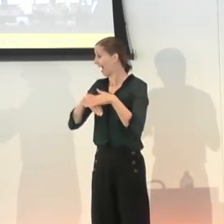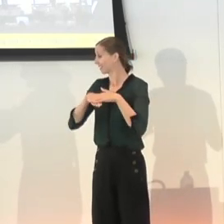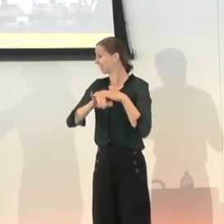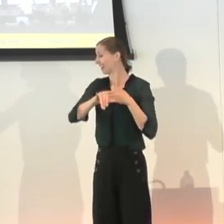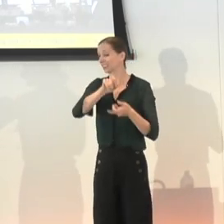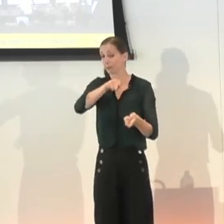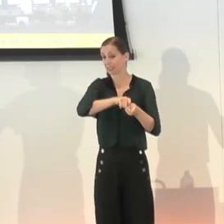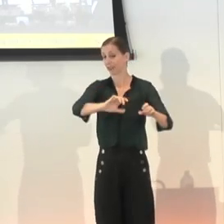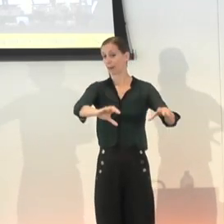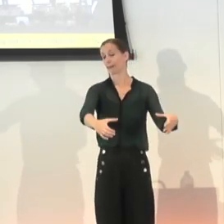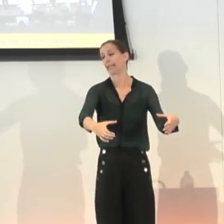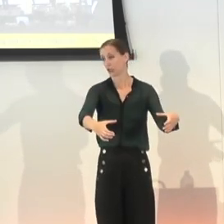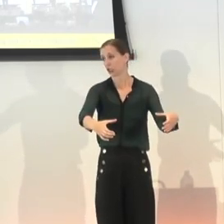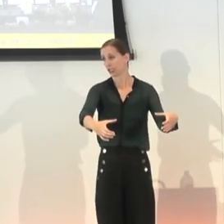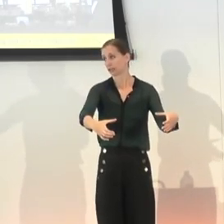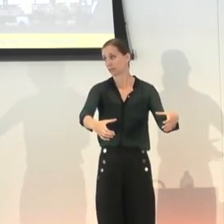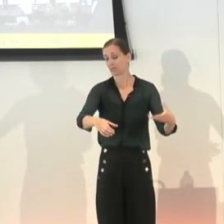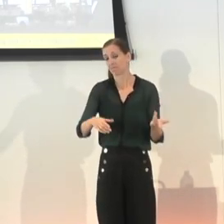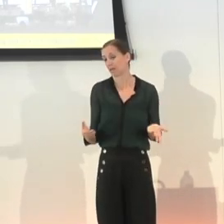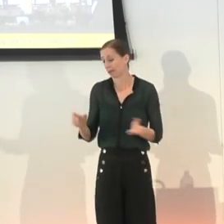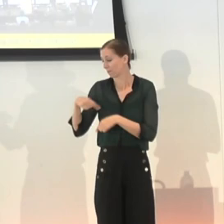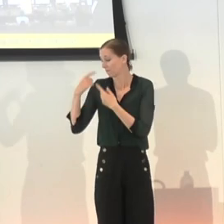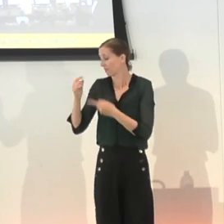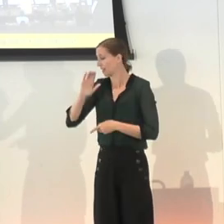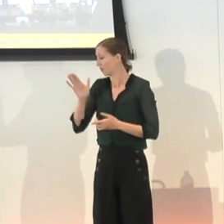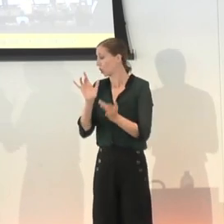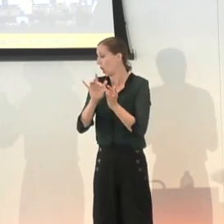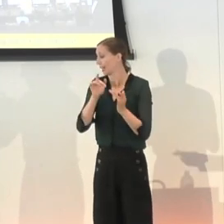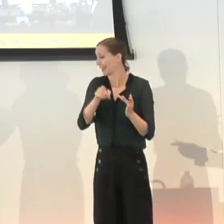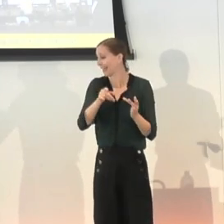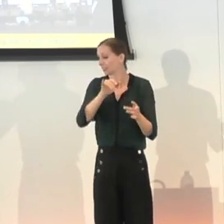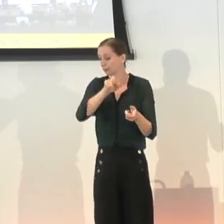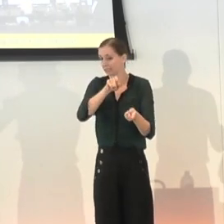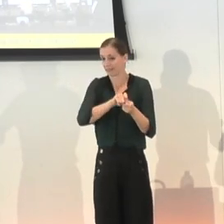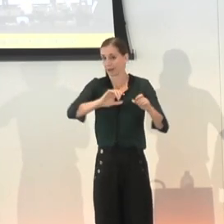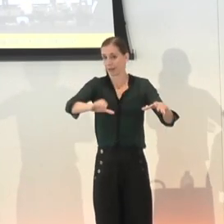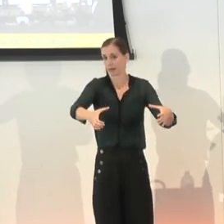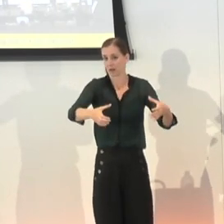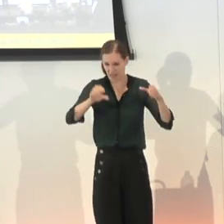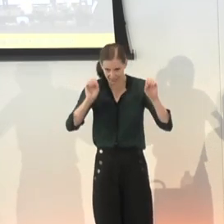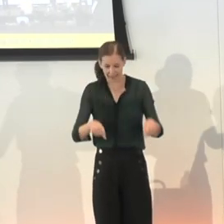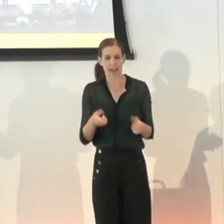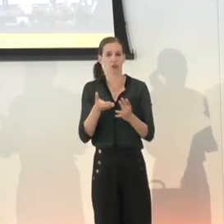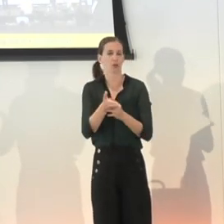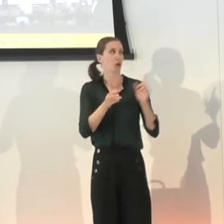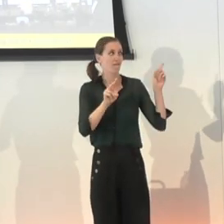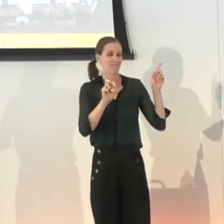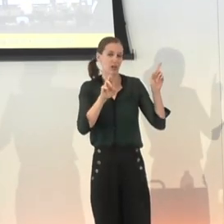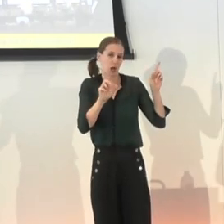population so that might enable them to do that. Other end of the age spectrum, children, we have